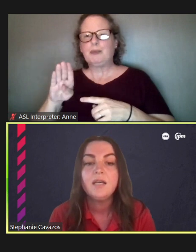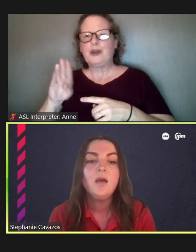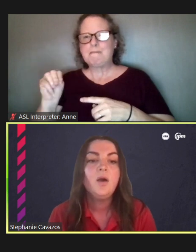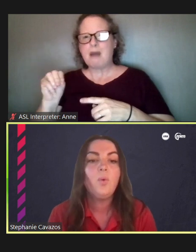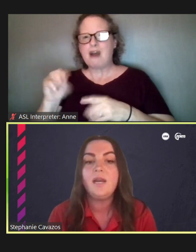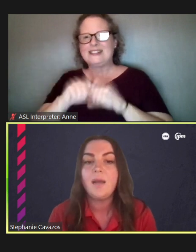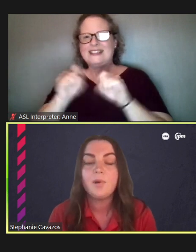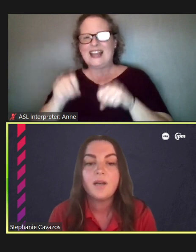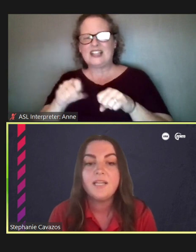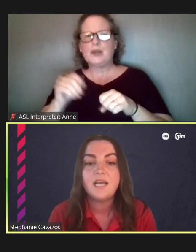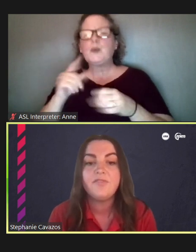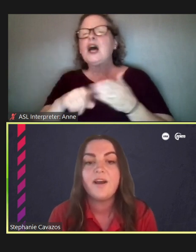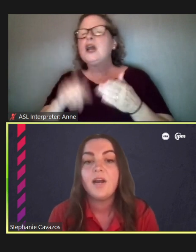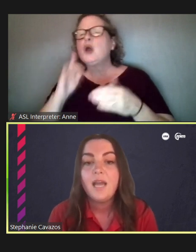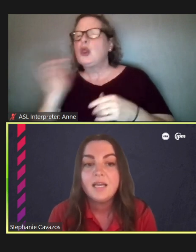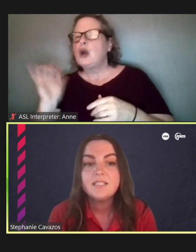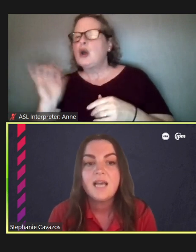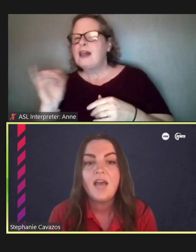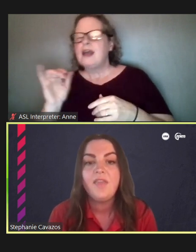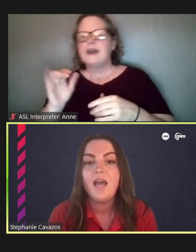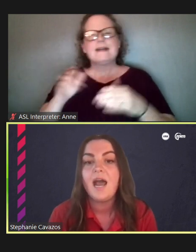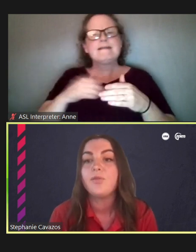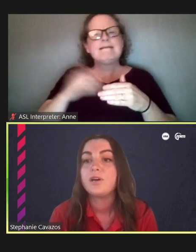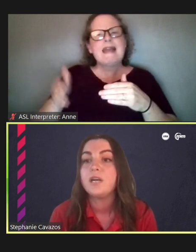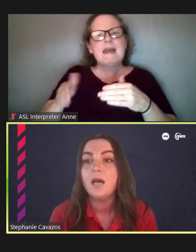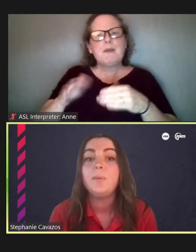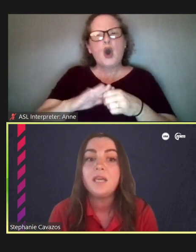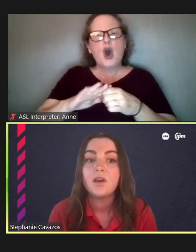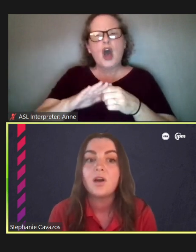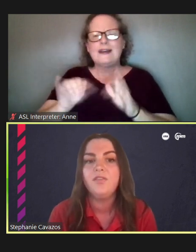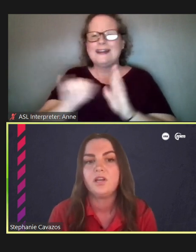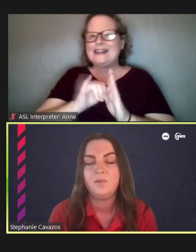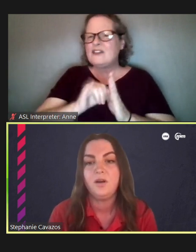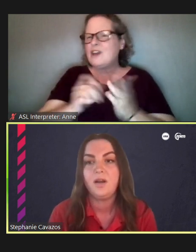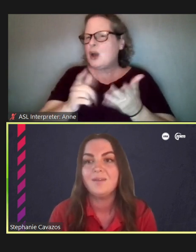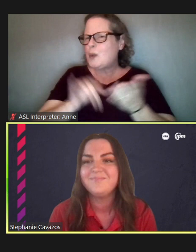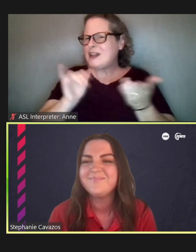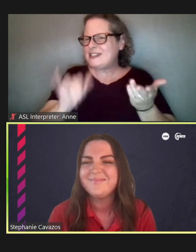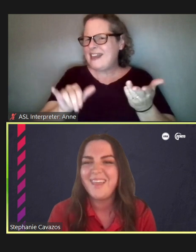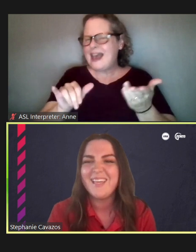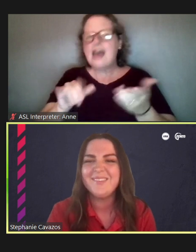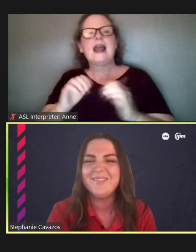what a Neighborhood Identifier is and then how they're going to appear in the community. Thank you.